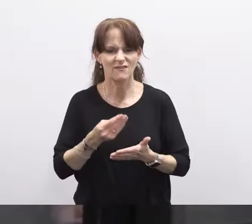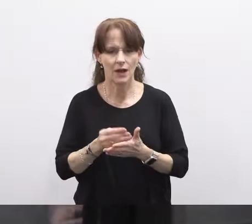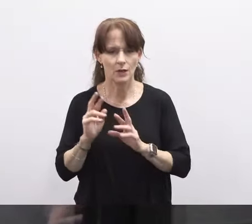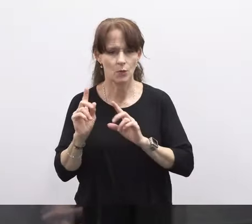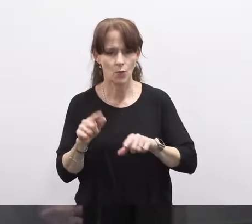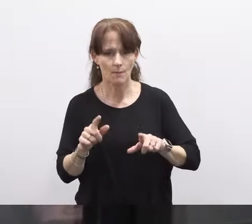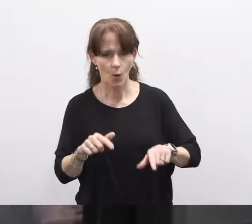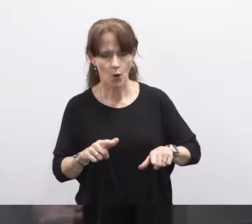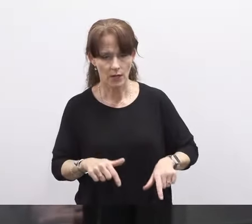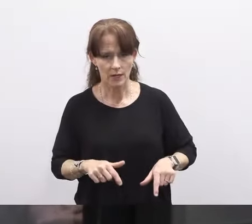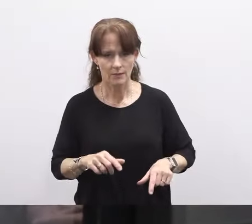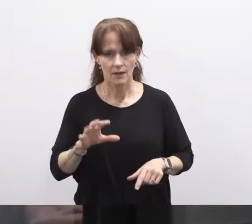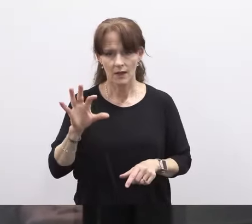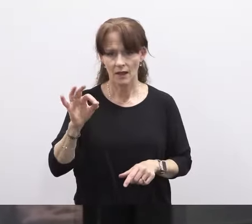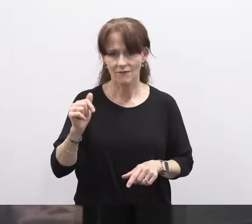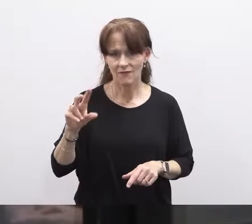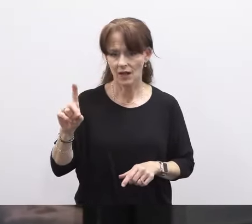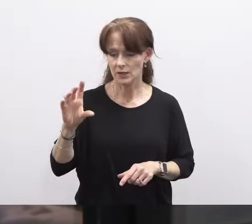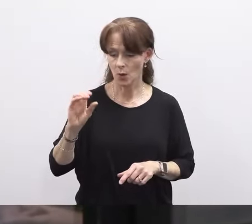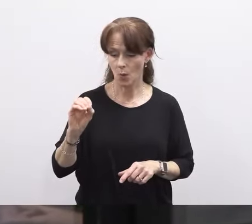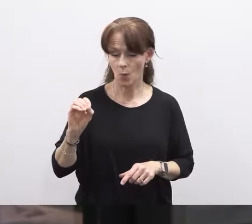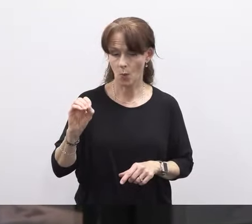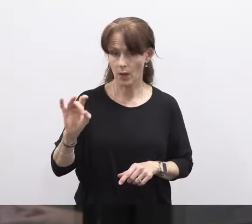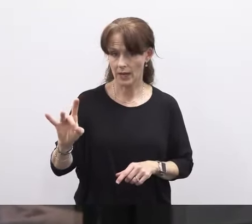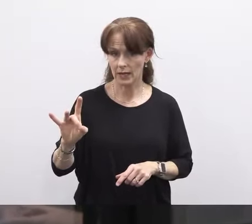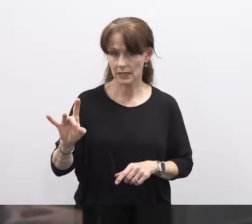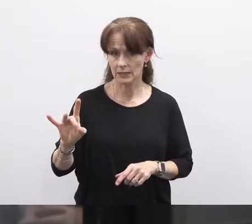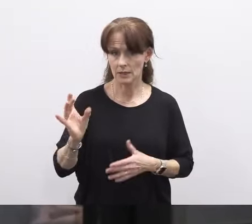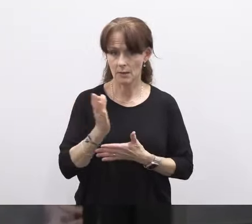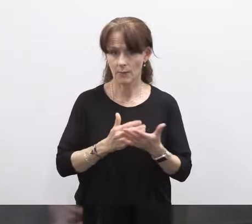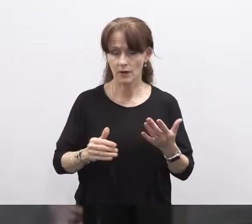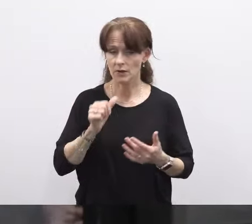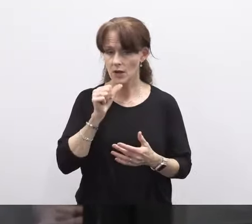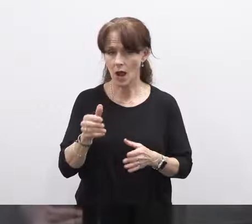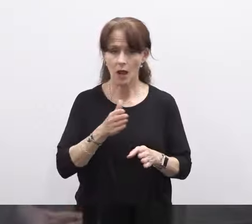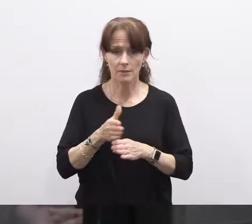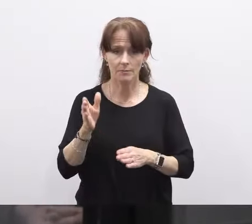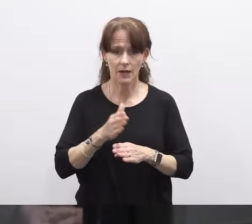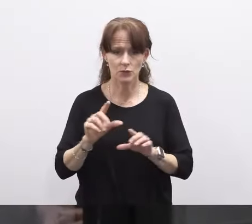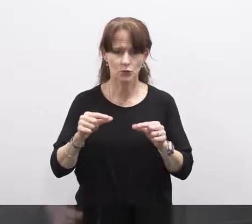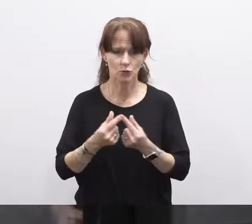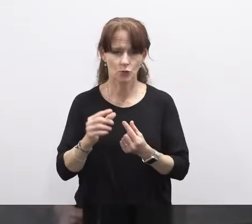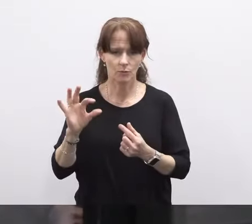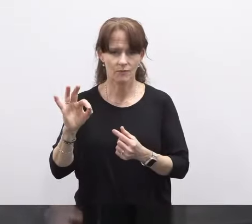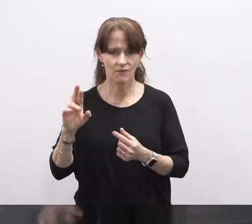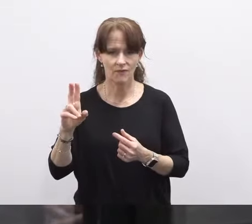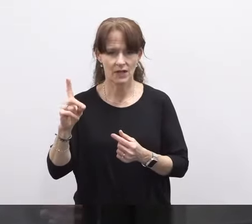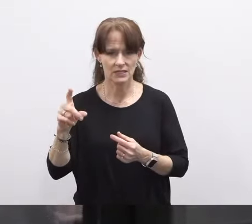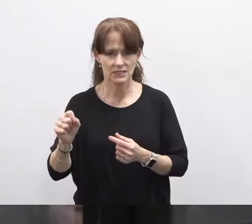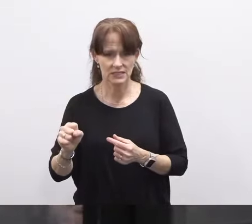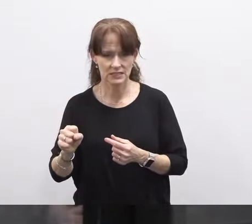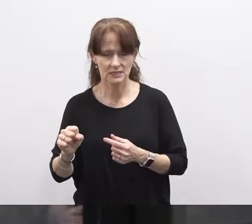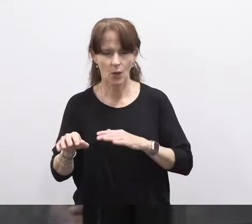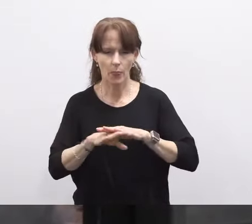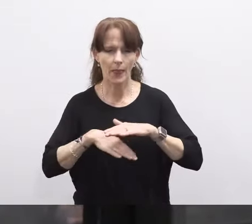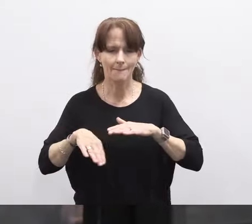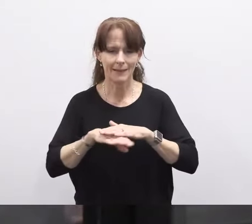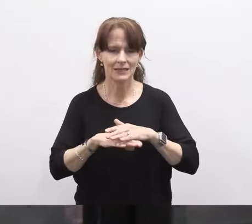and fund 08, part of your non-major group of funds. So part of the basic financial statements.